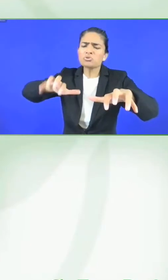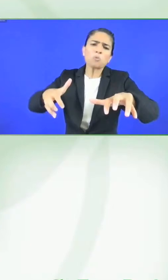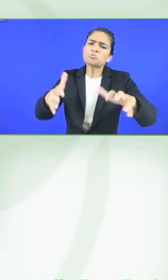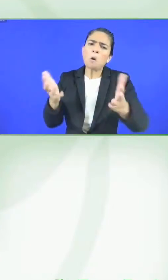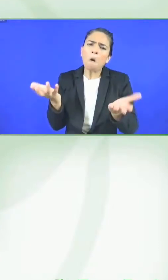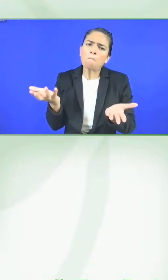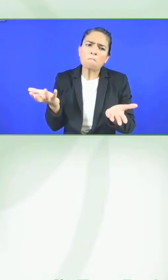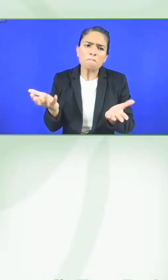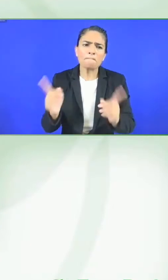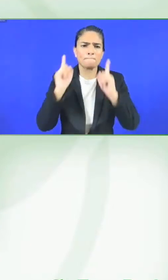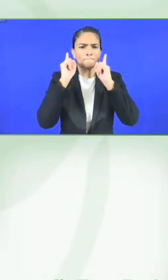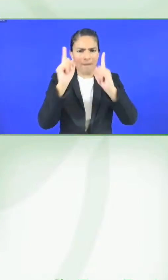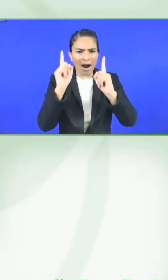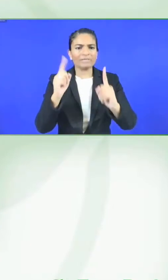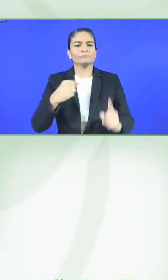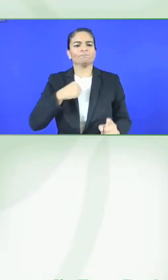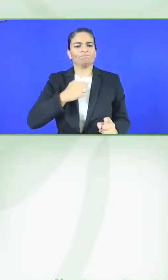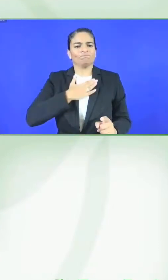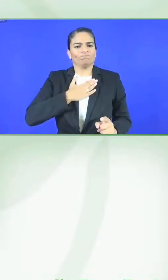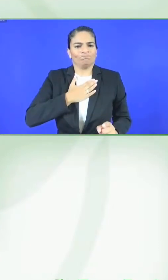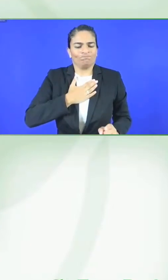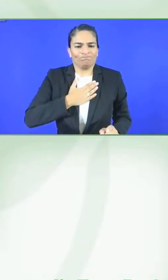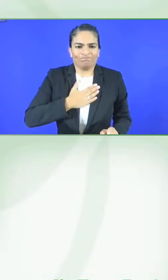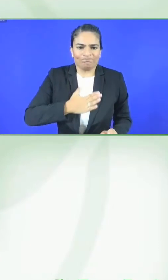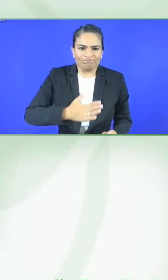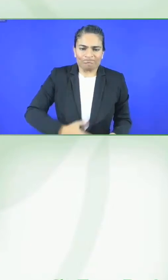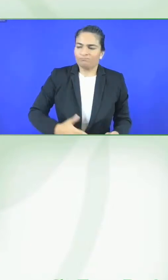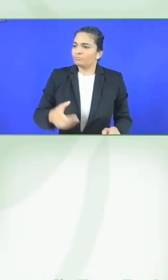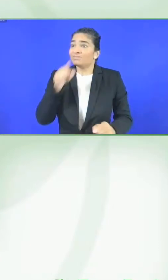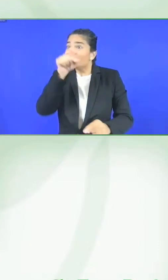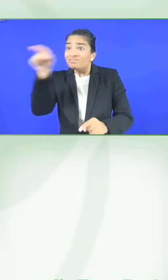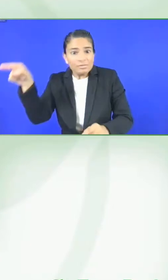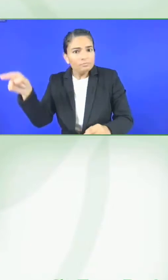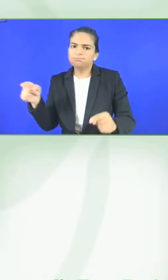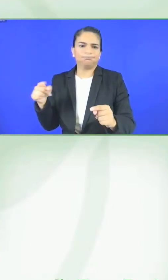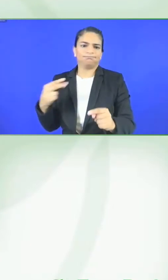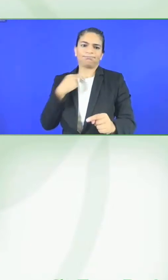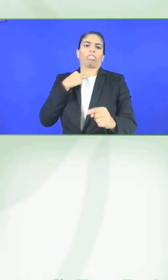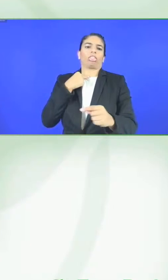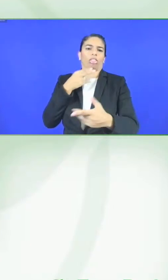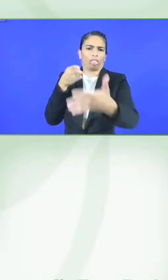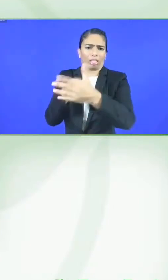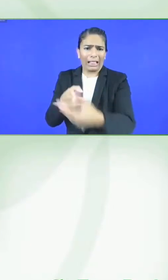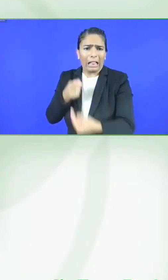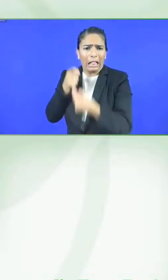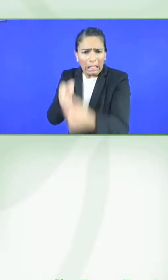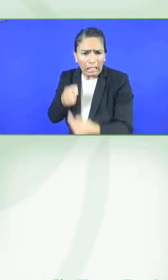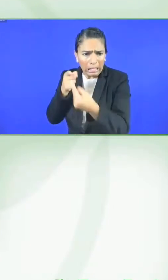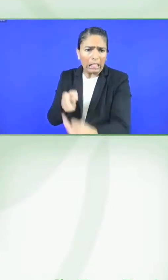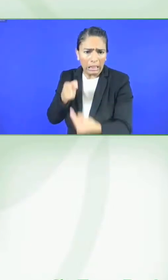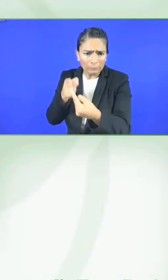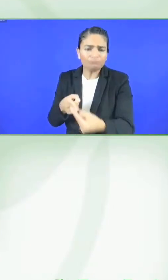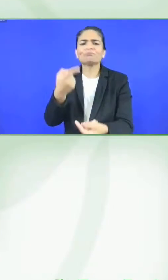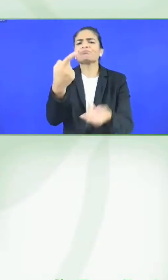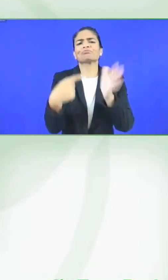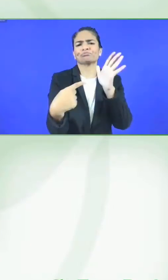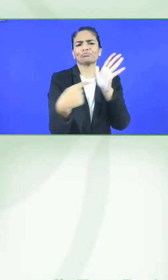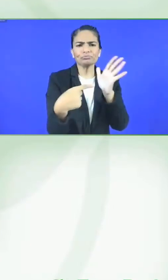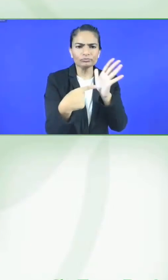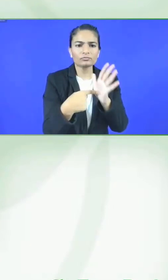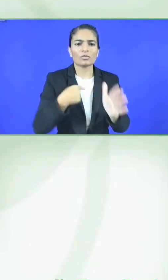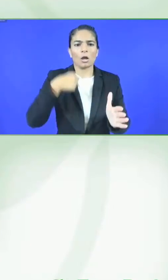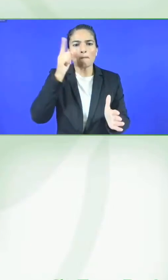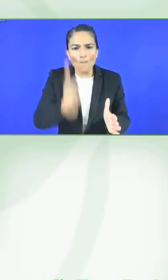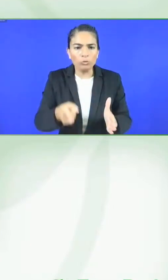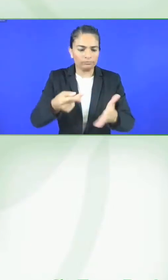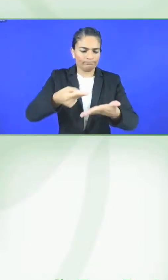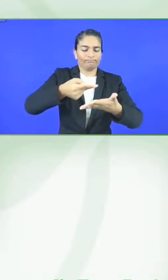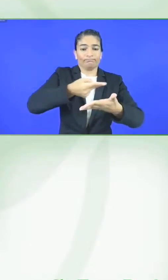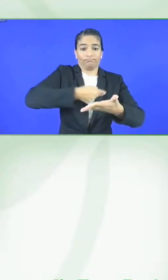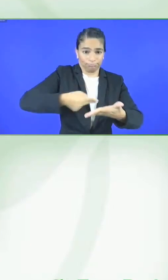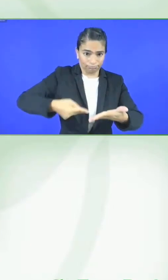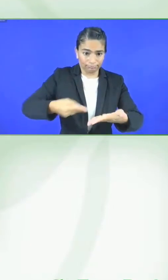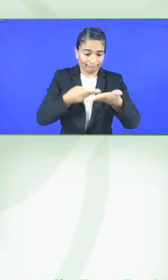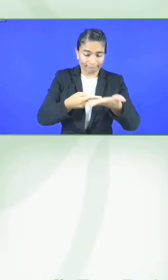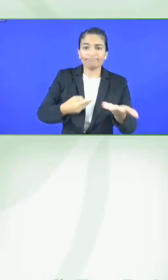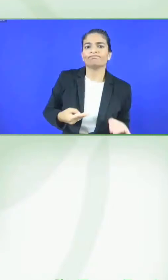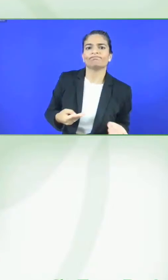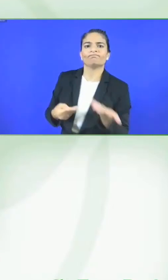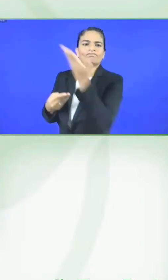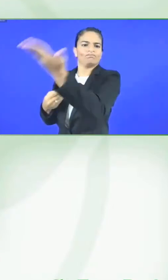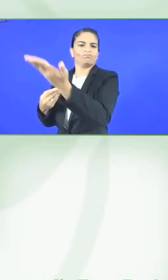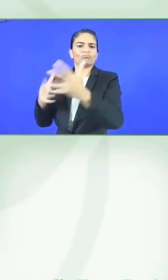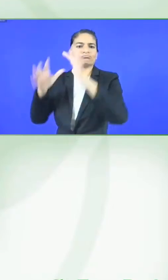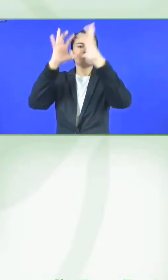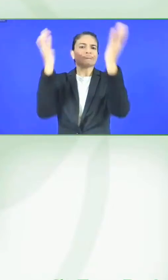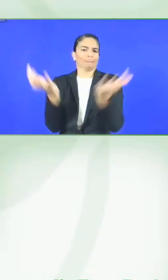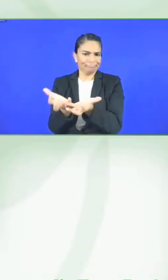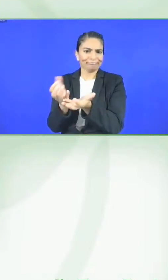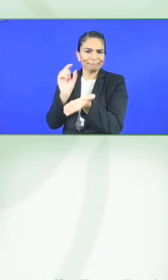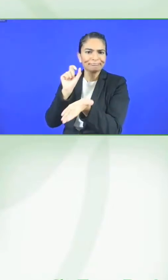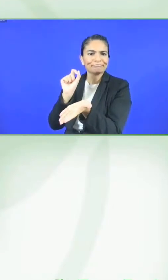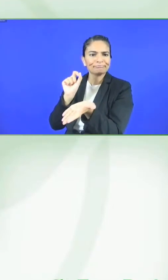way which in the eyes of the law is equal to your physical signature which you write